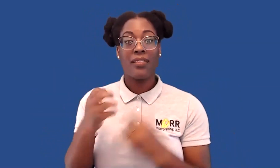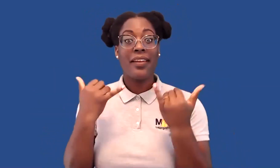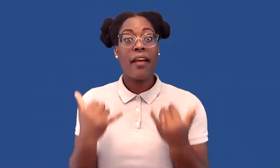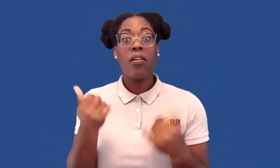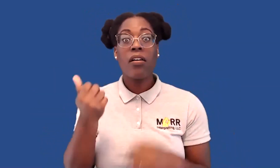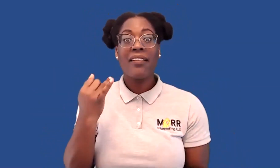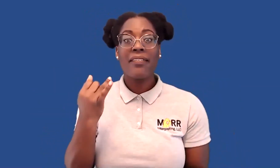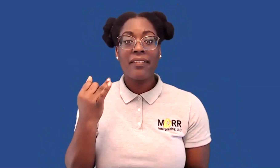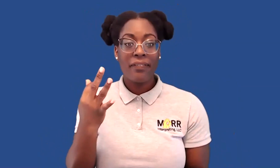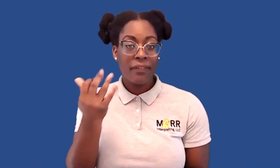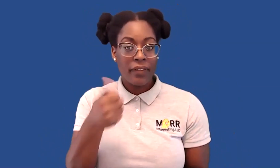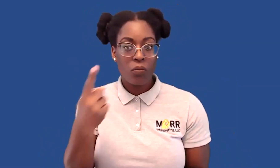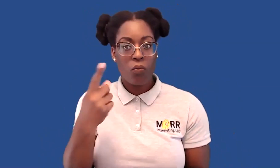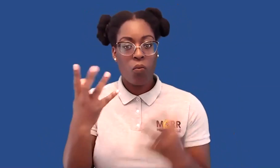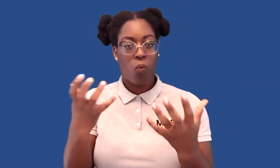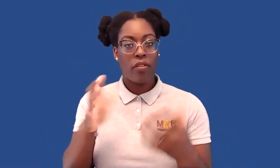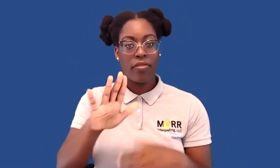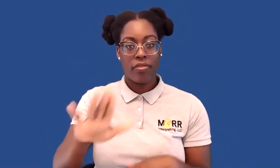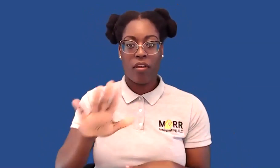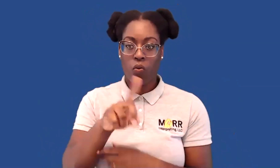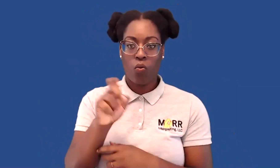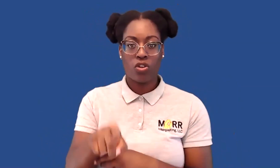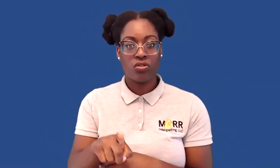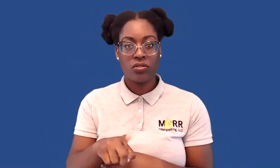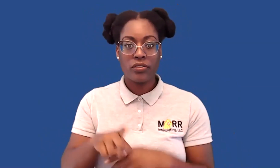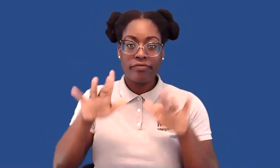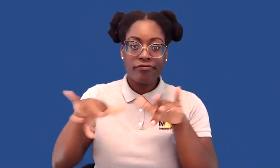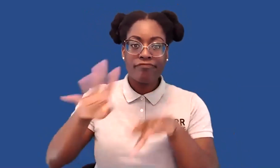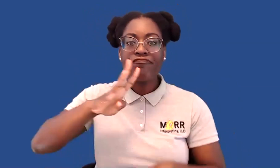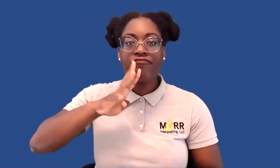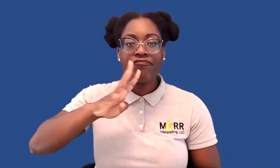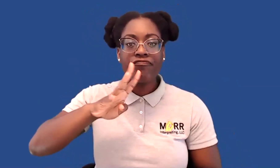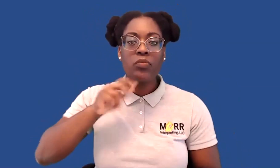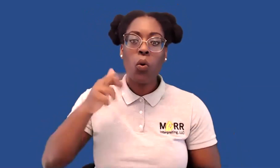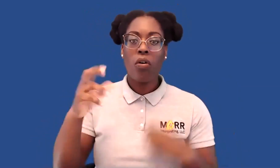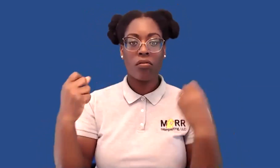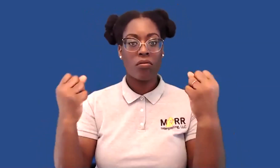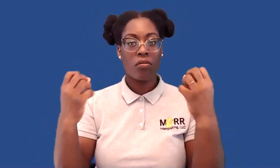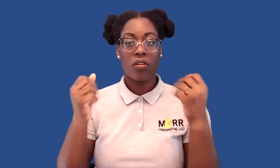as Jenelle said, just raise your hand in the Zoom. Otherwise, I'll go ahead and get started